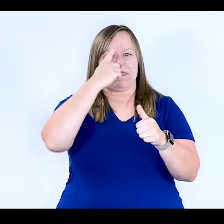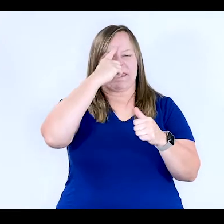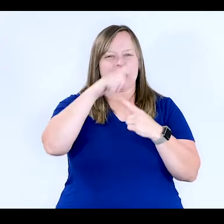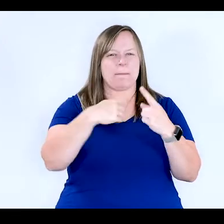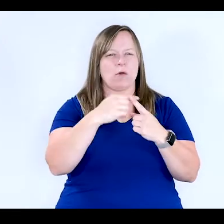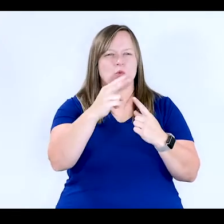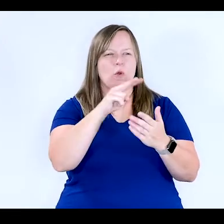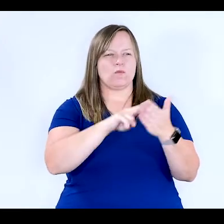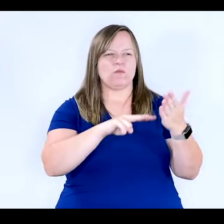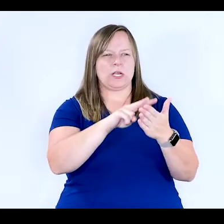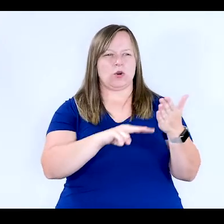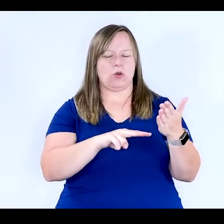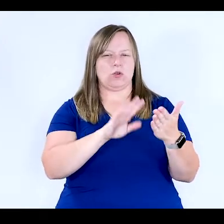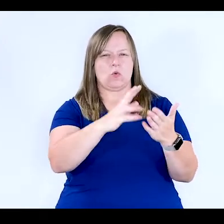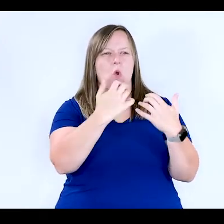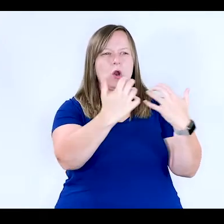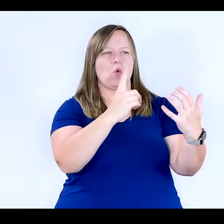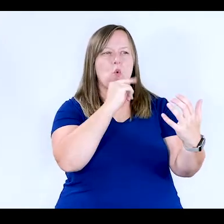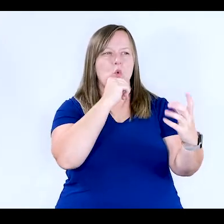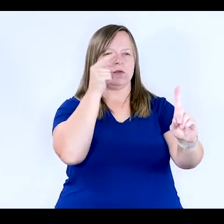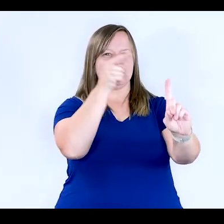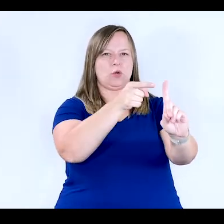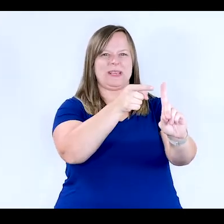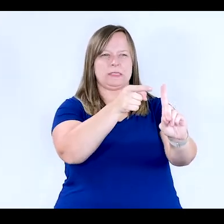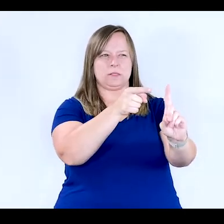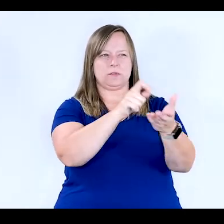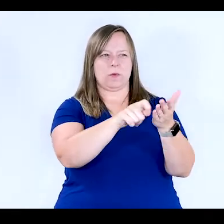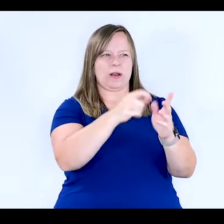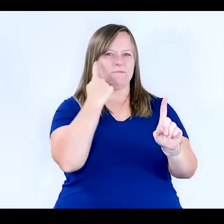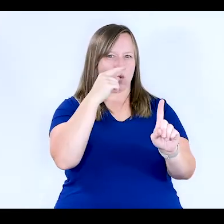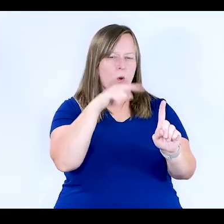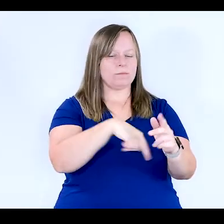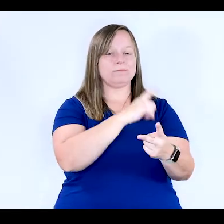think about your reader and your audience who are you writing for. Second,